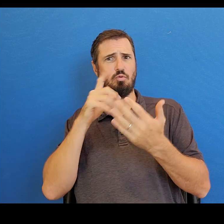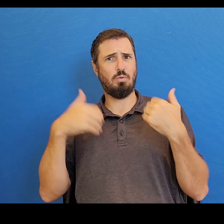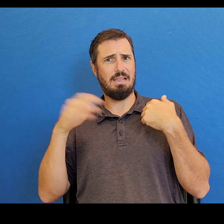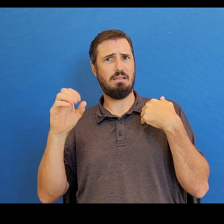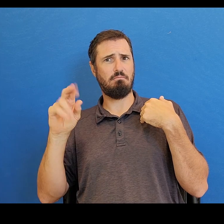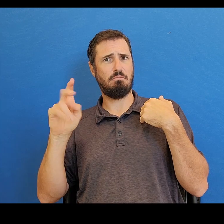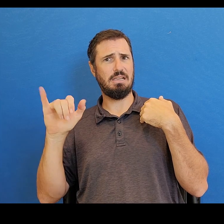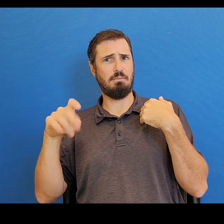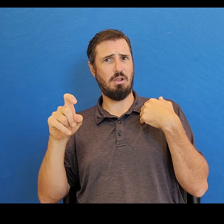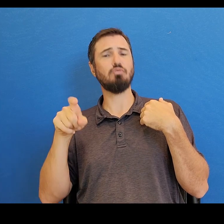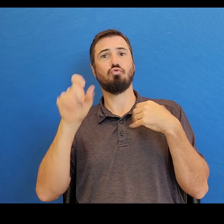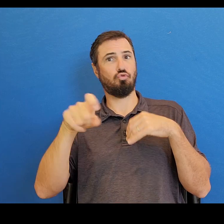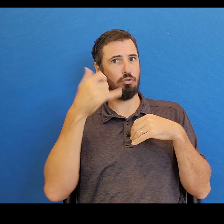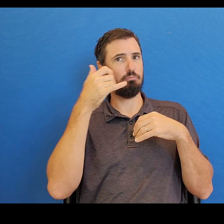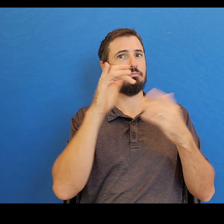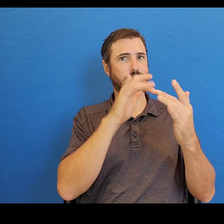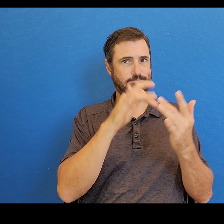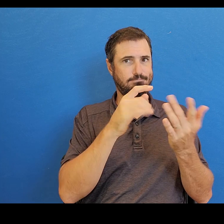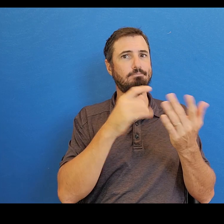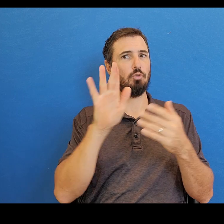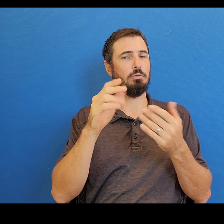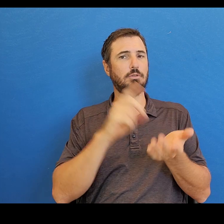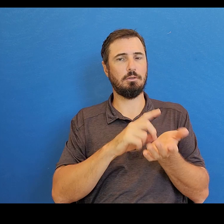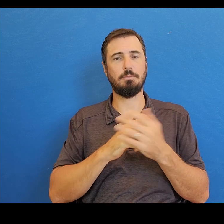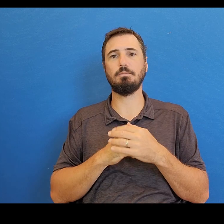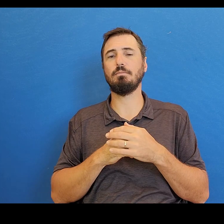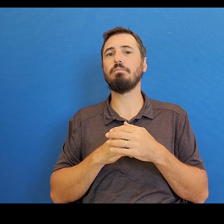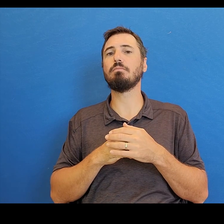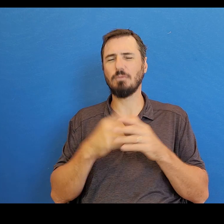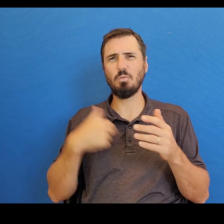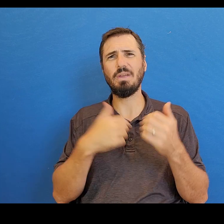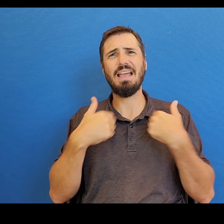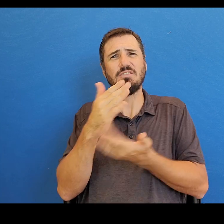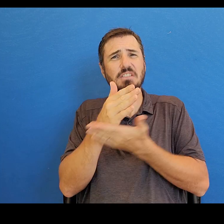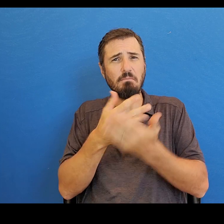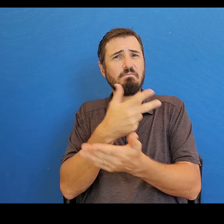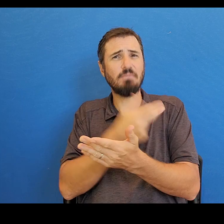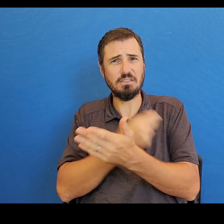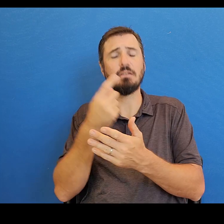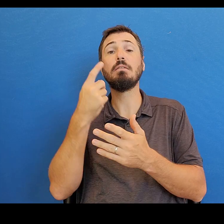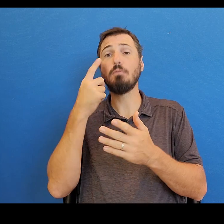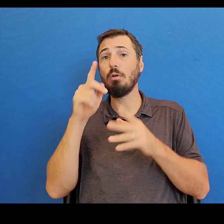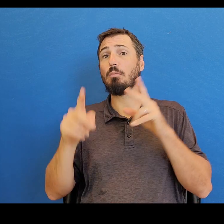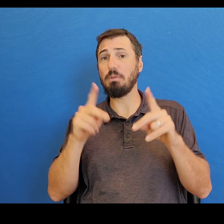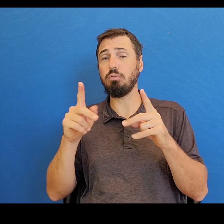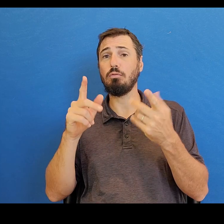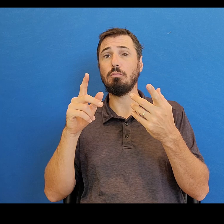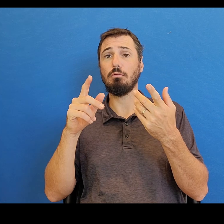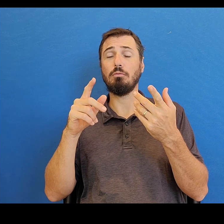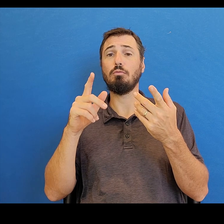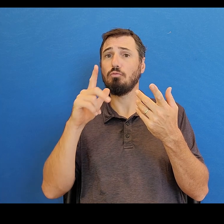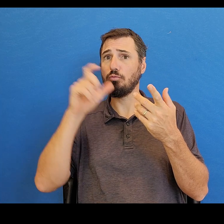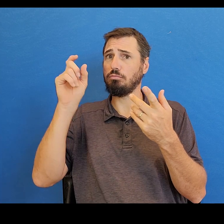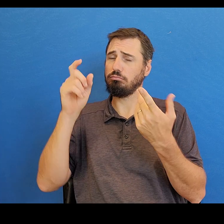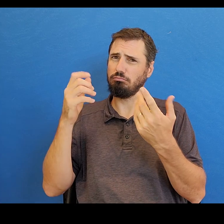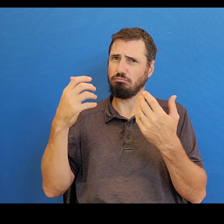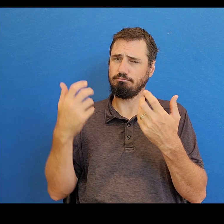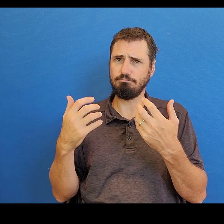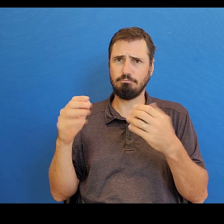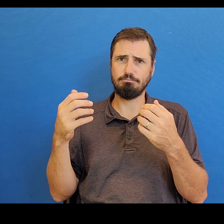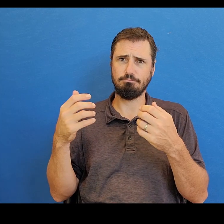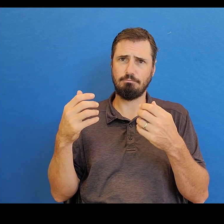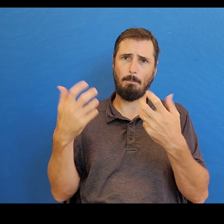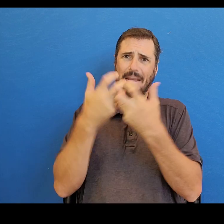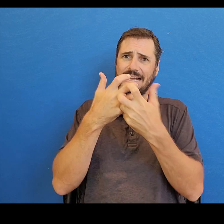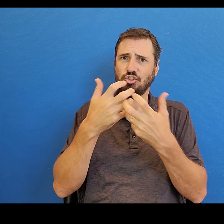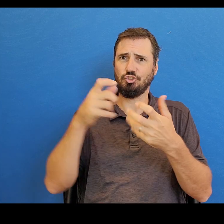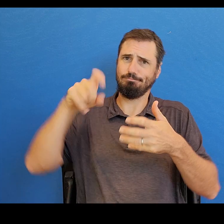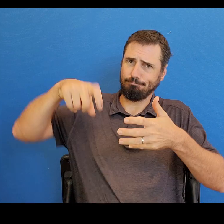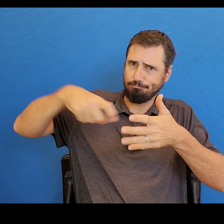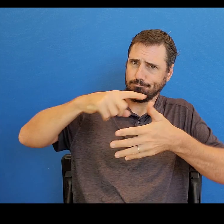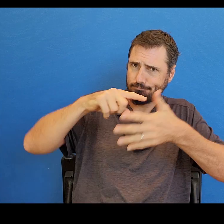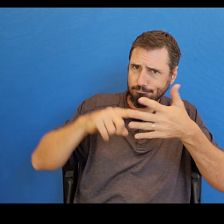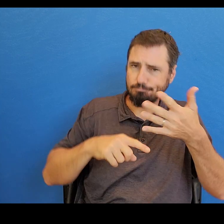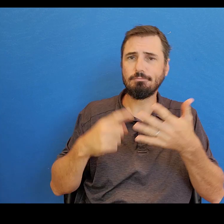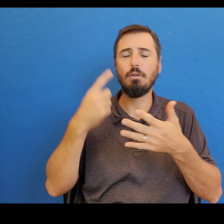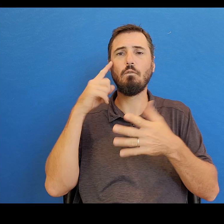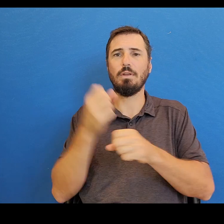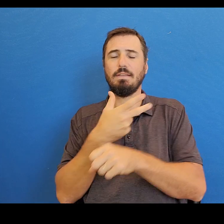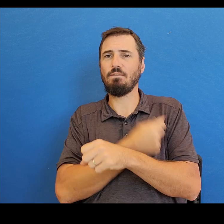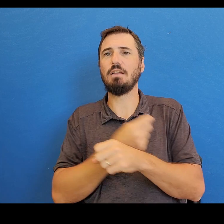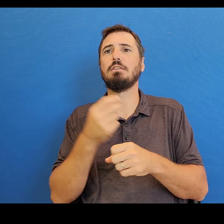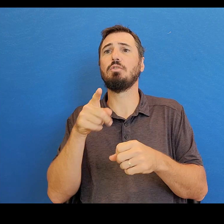The JYNNEOS vaccine for prevention of monkeypox is currently available in very limited supply, for those 18 years of age and older who meet eligibility requirements. Individuals are eligible for